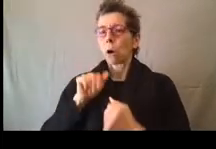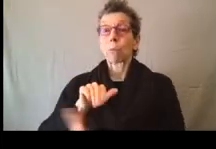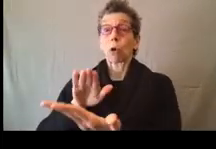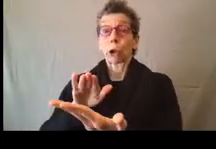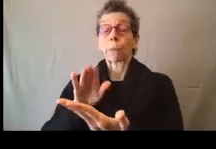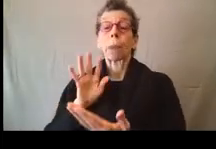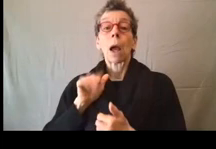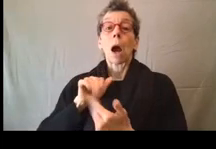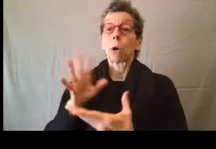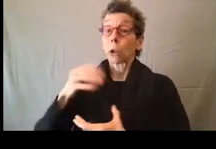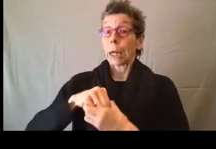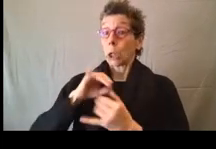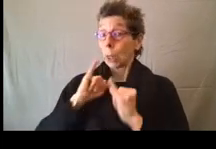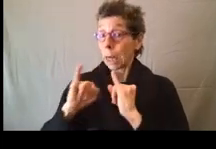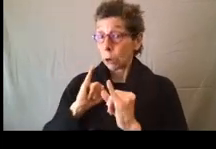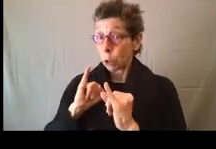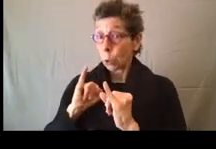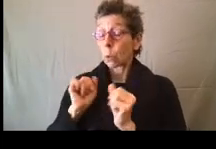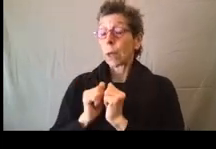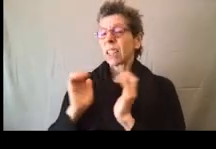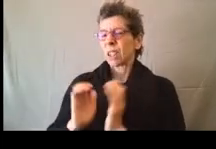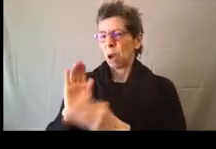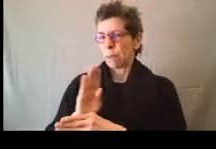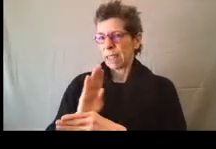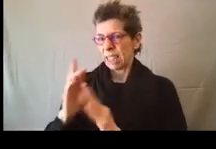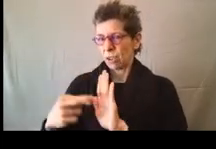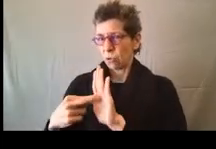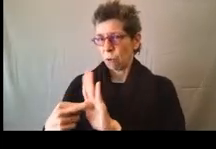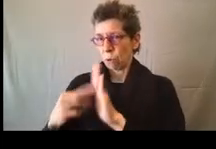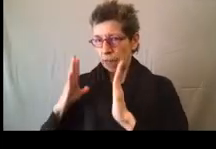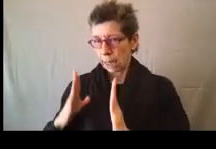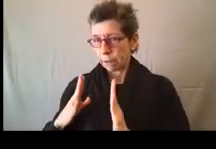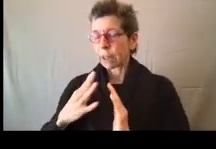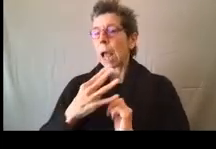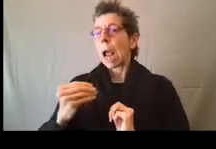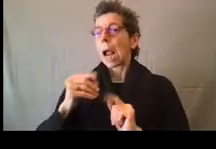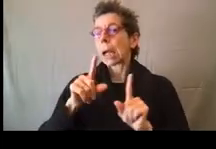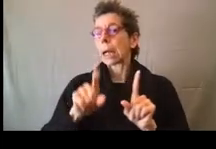included interviews with small employer representatives followed by a survey to sort of confirm what